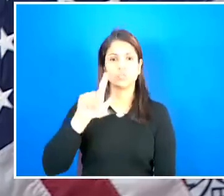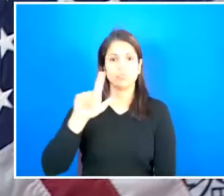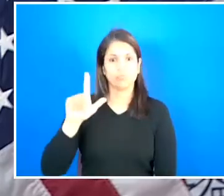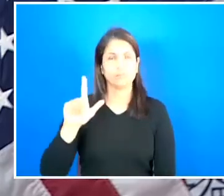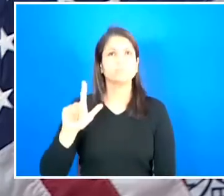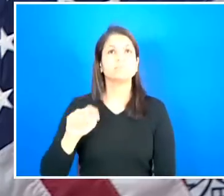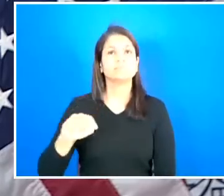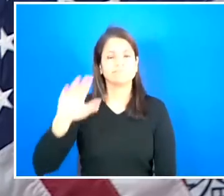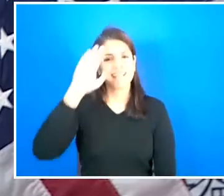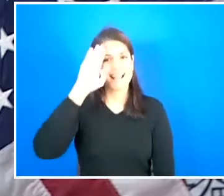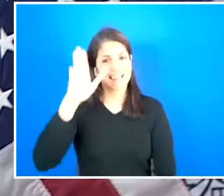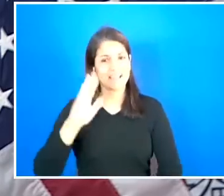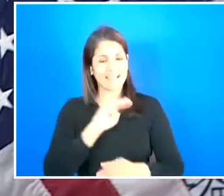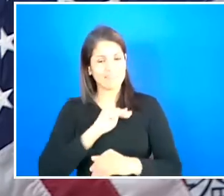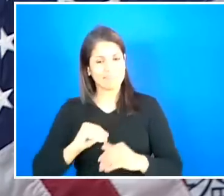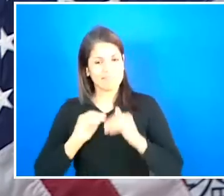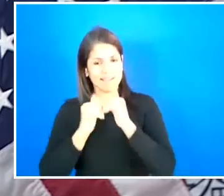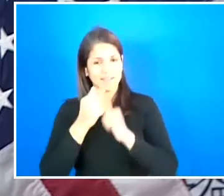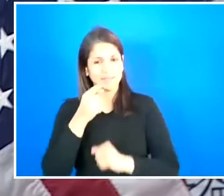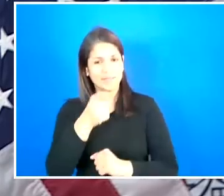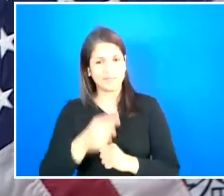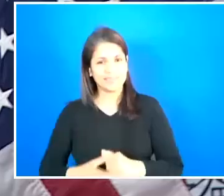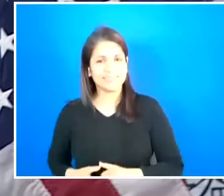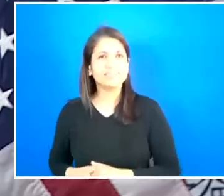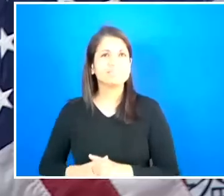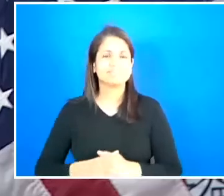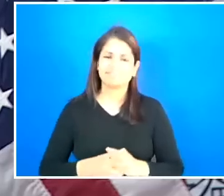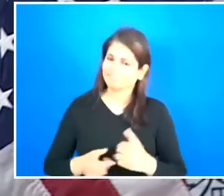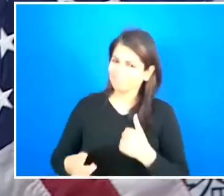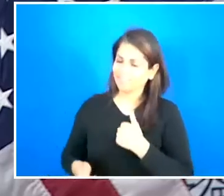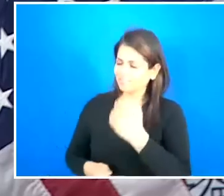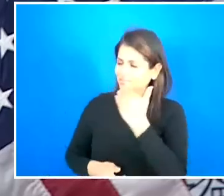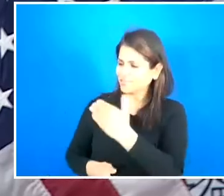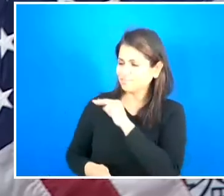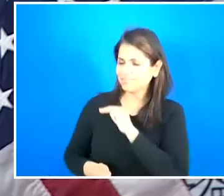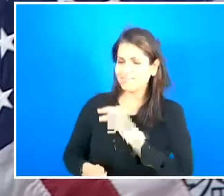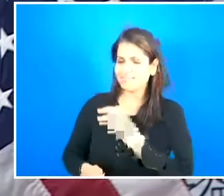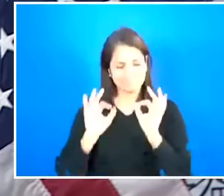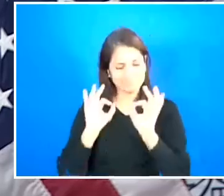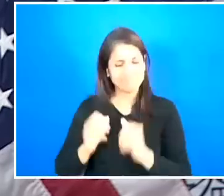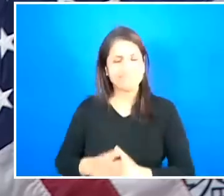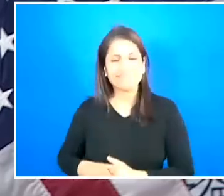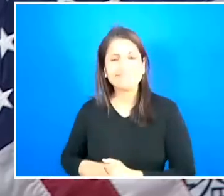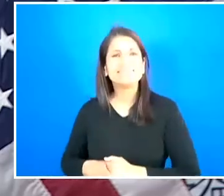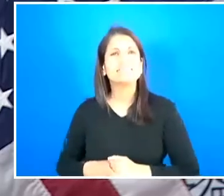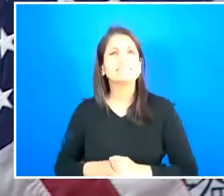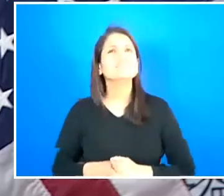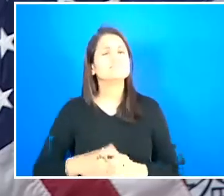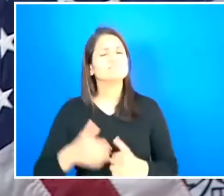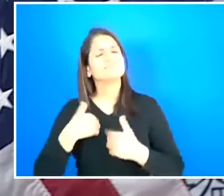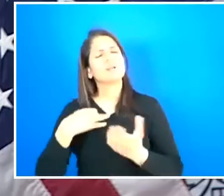MSARHA . HELLO, MAYOR, HOW ARE YOU DOING TODAY. GOOD, HOW ARE YOU. GOOD. I'D LIKE T OTA LK